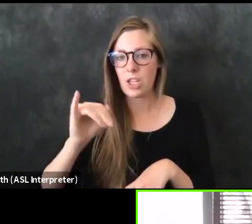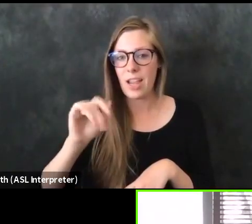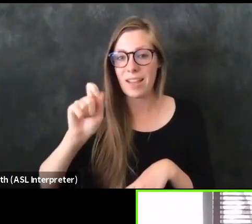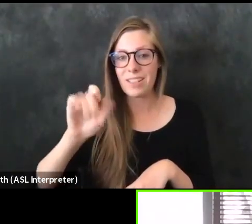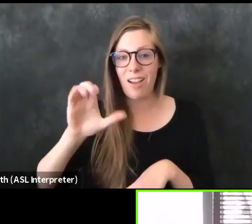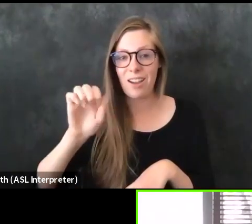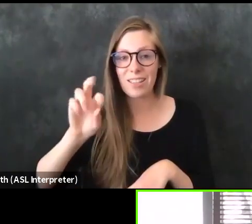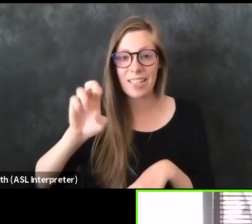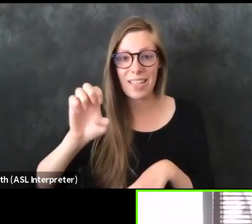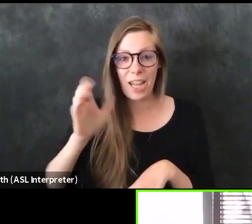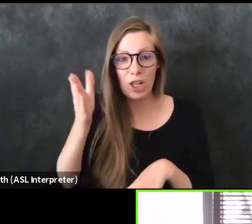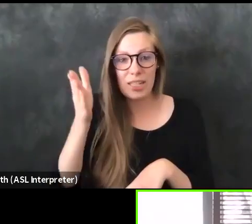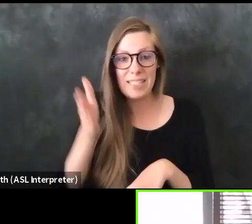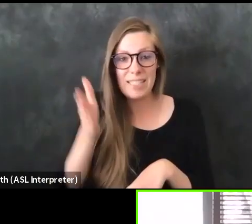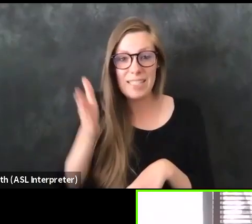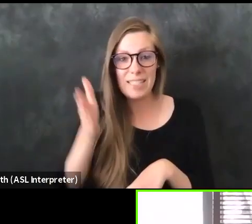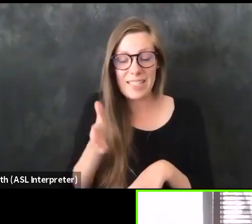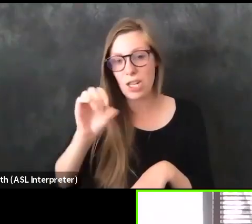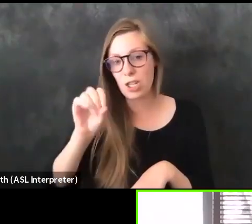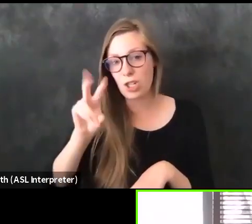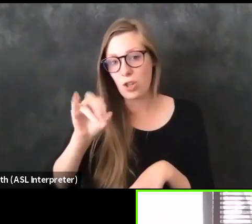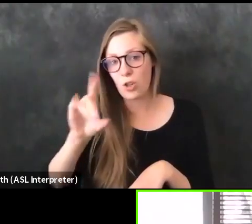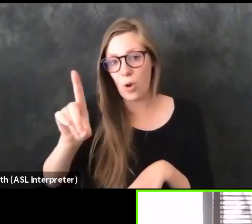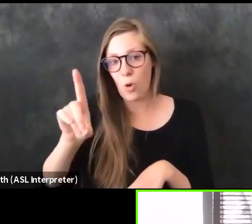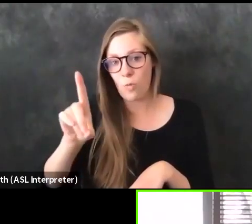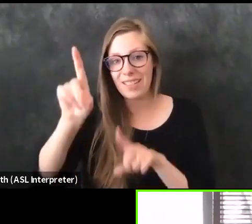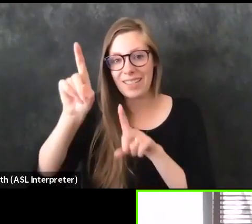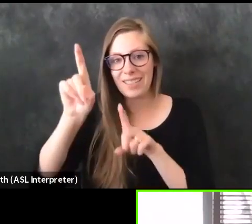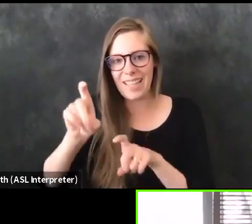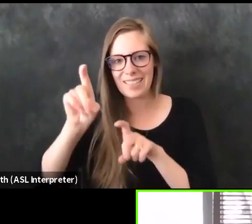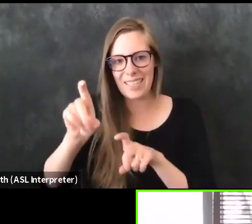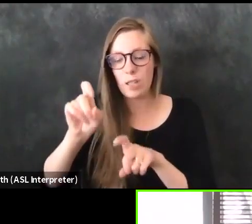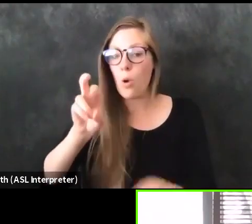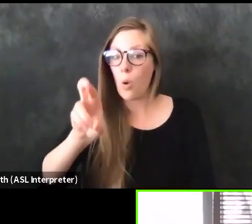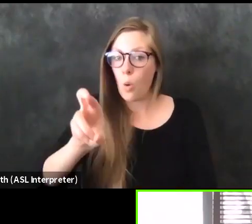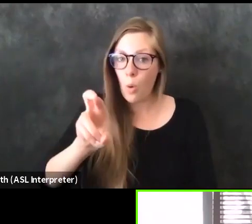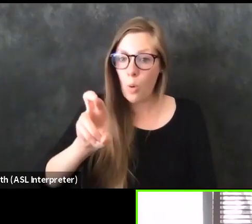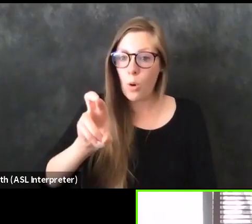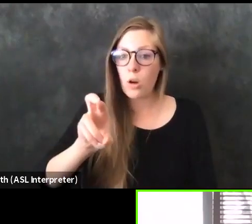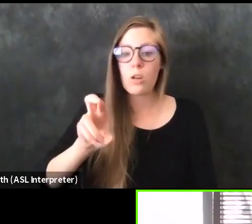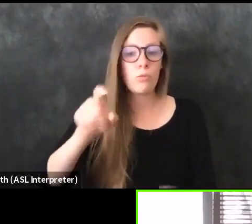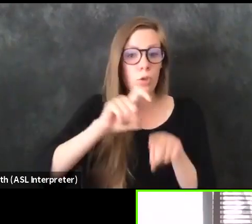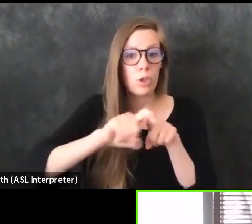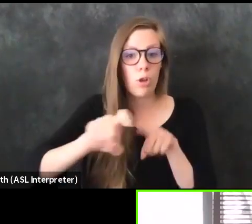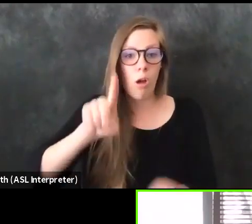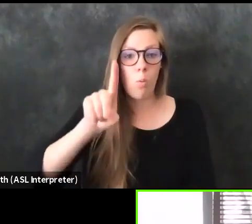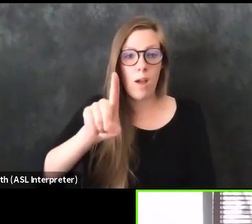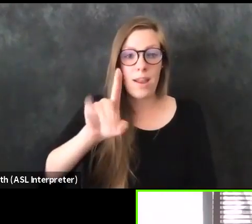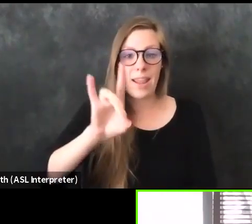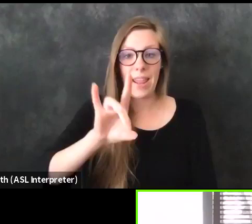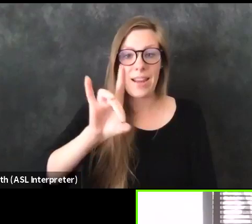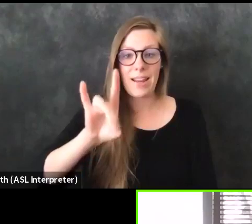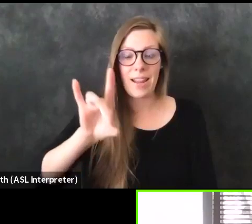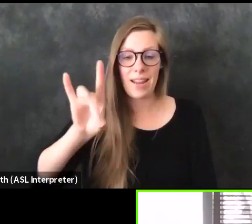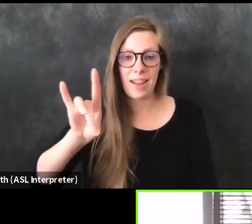slash covid testing or call one eight eight eight.